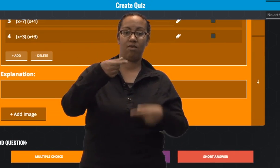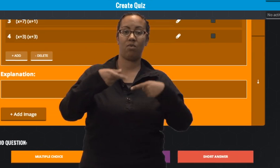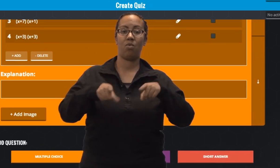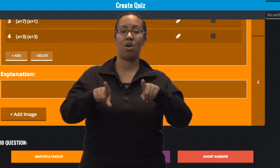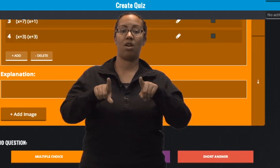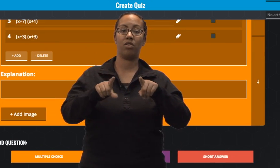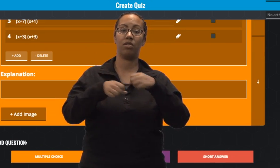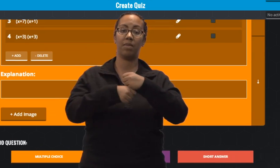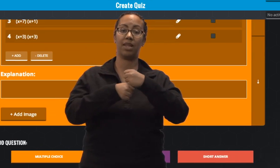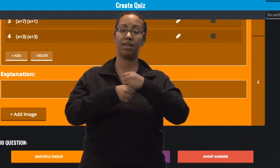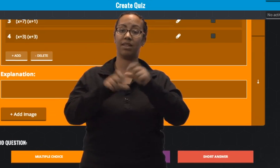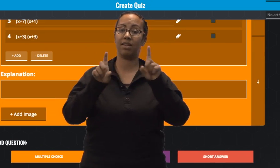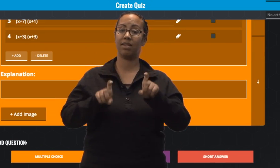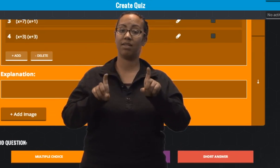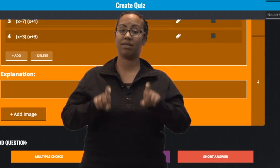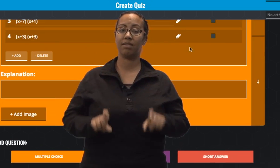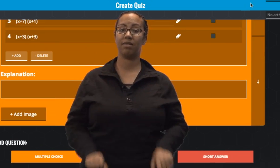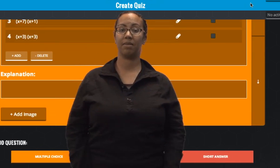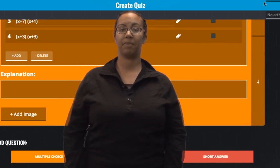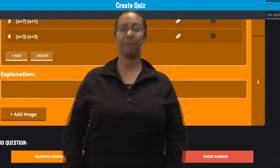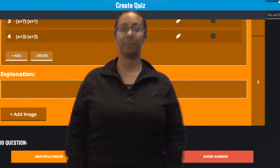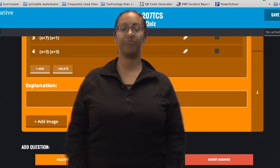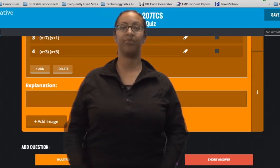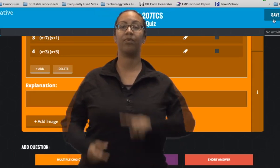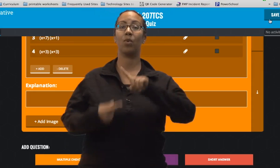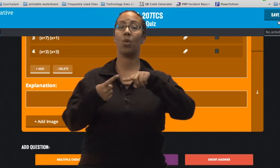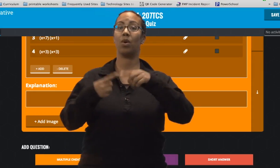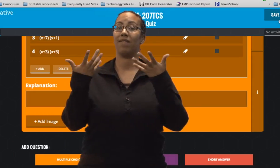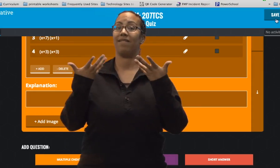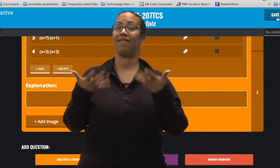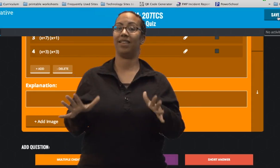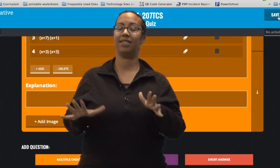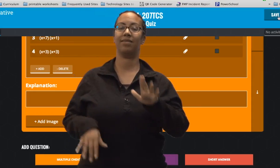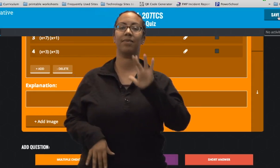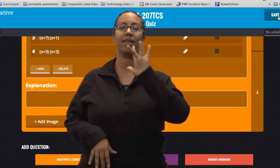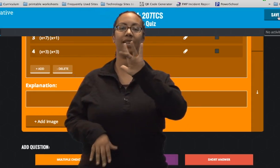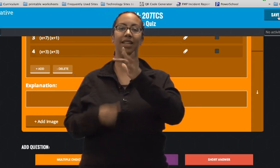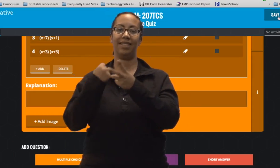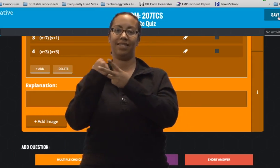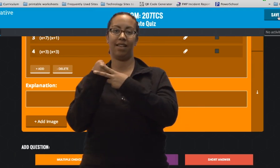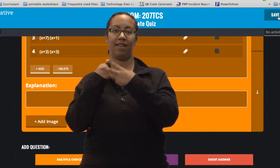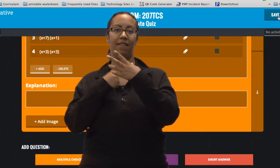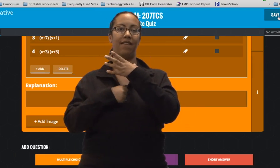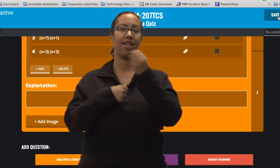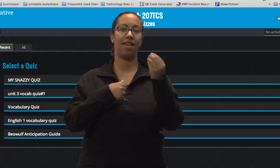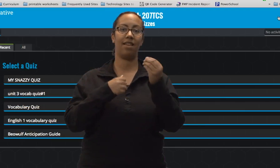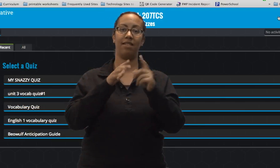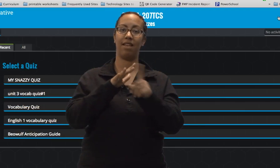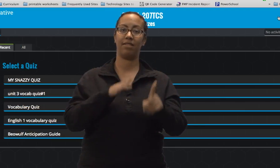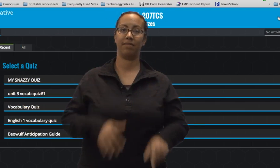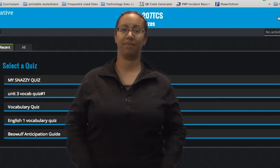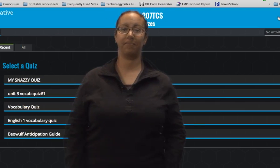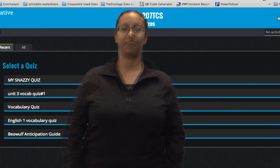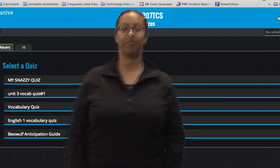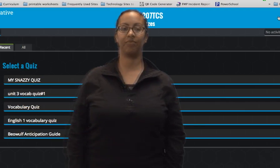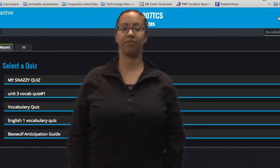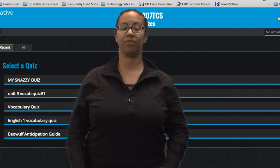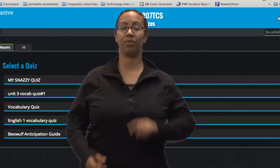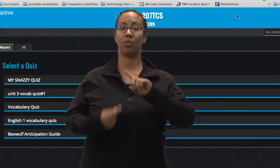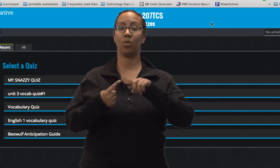of questions, and you continue adding while you create your quiz. When you're finished, make sure click to save, and exit.